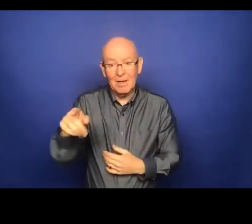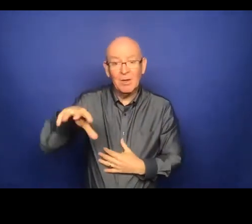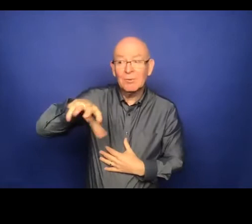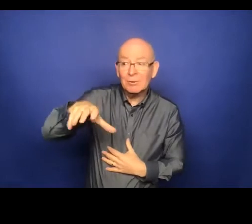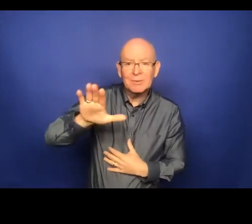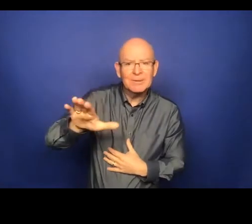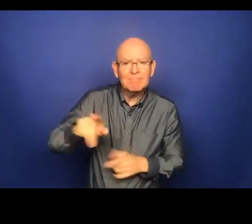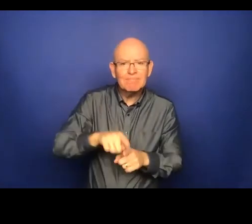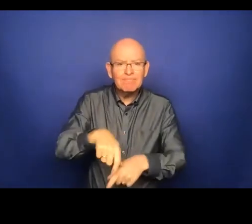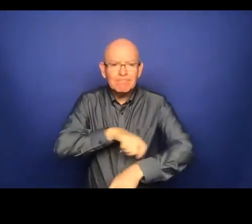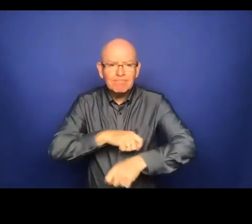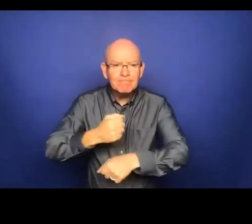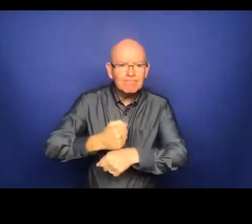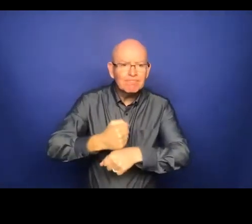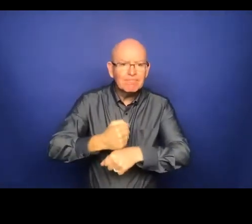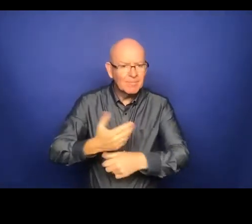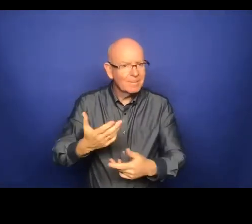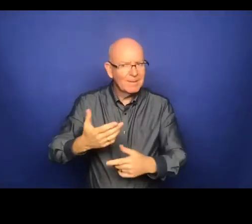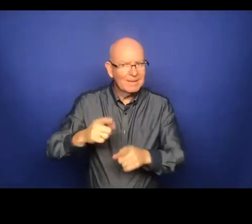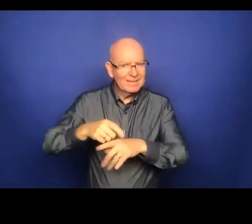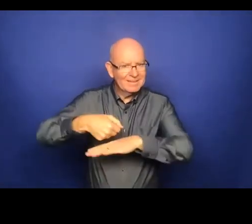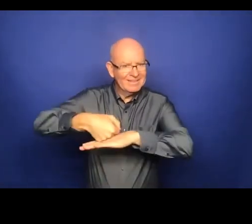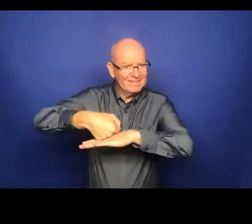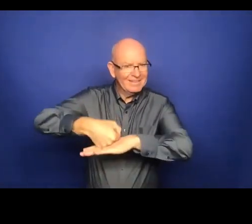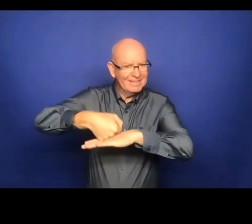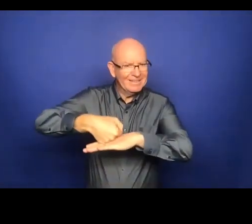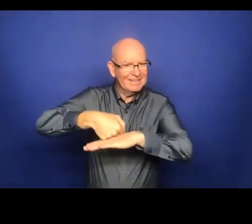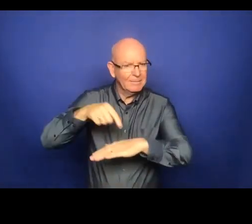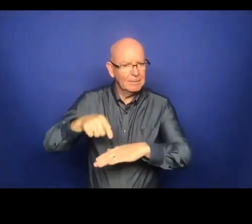these indicators should be done in the coming years.